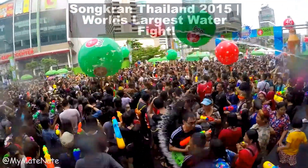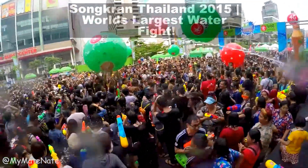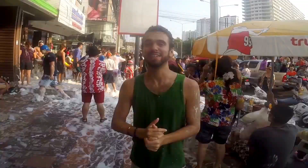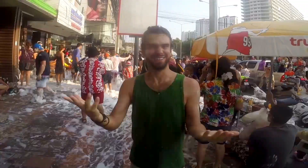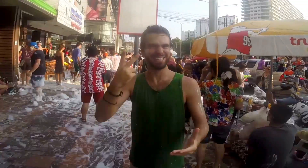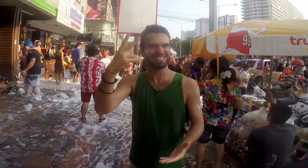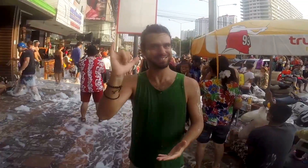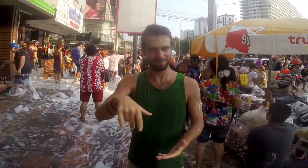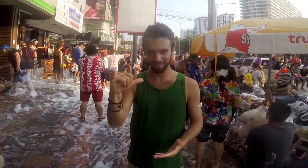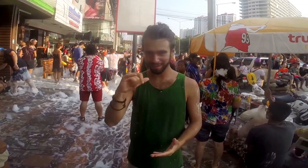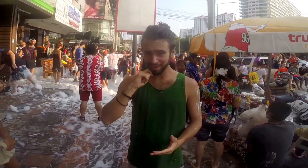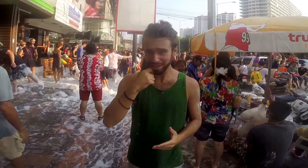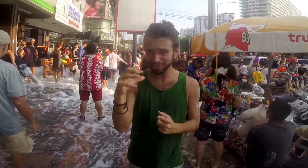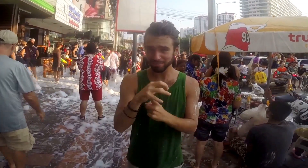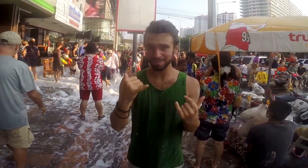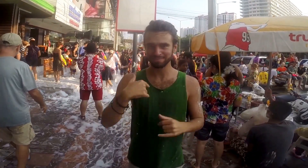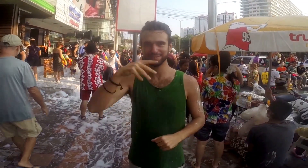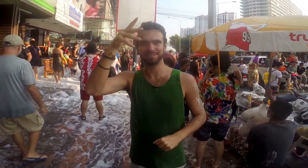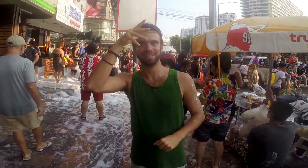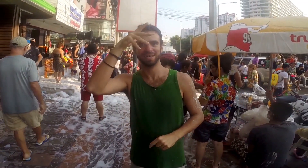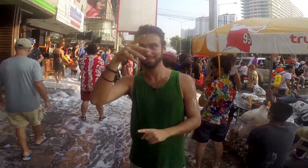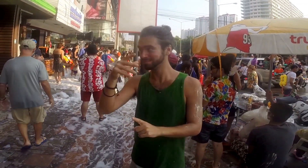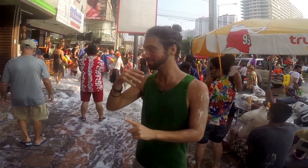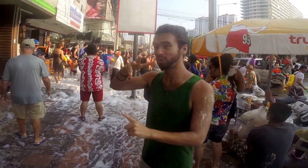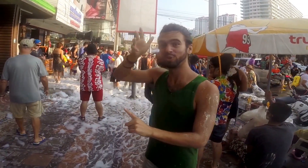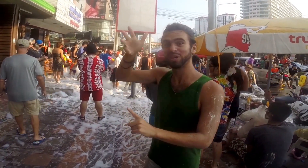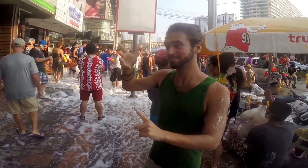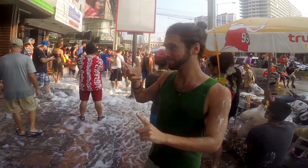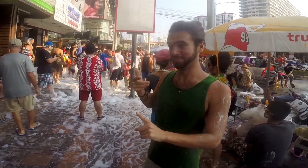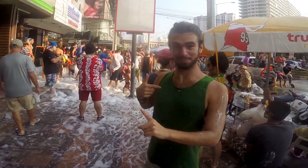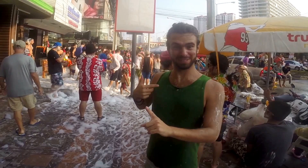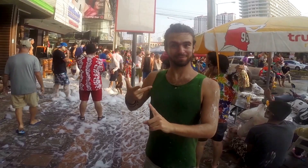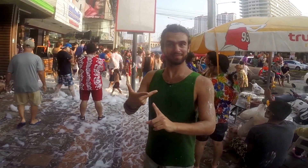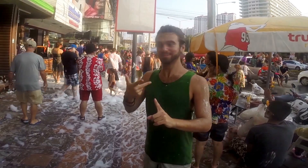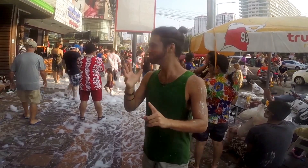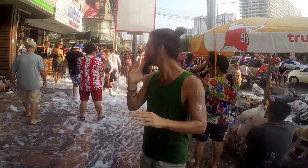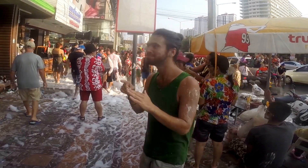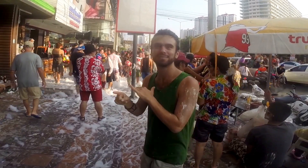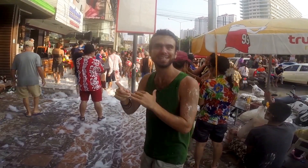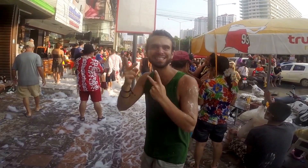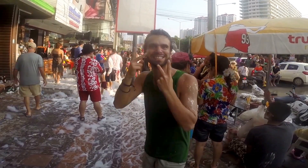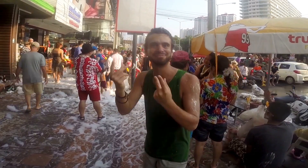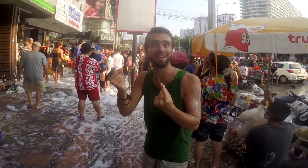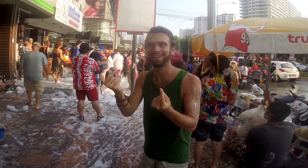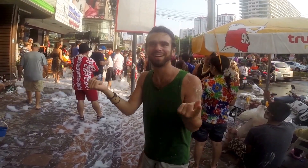Thats cool, now my Dad, Grandpa and I will now explore the festival.